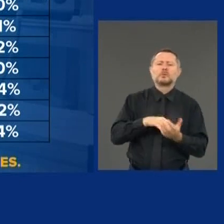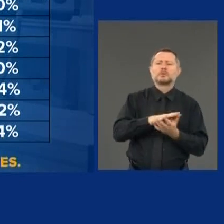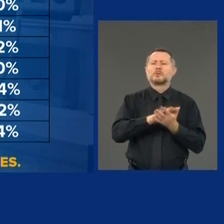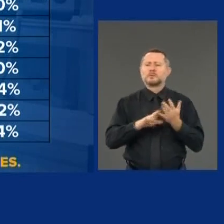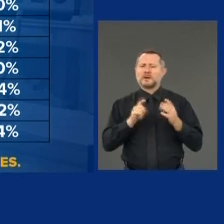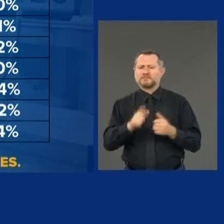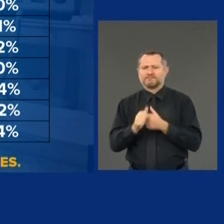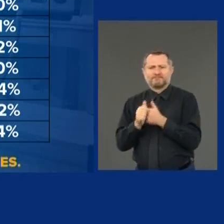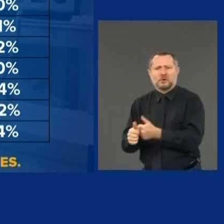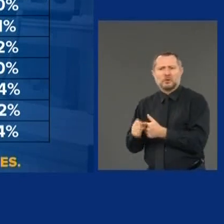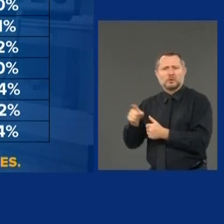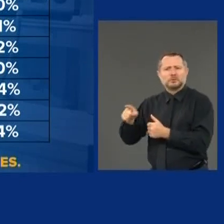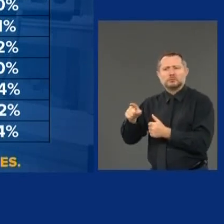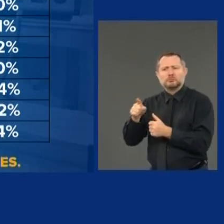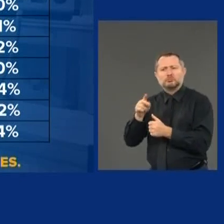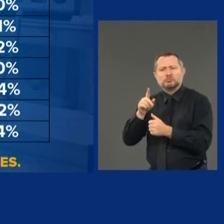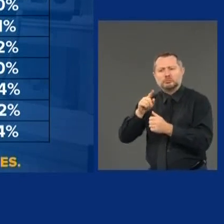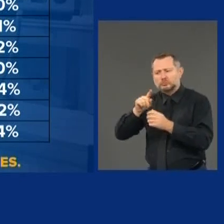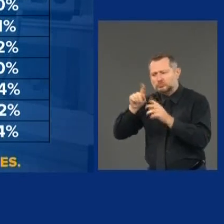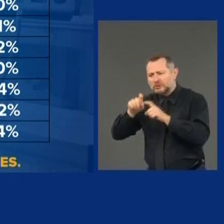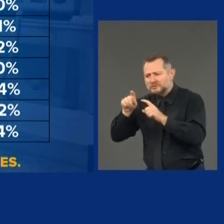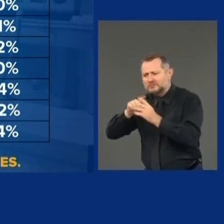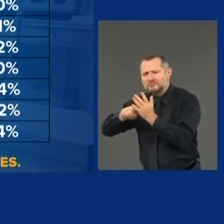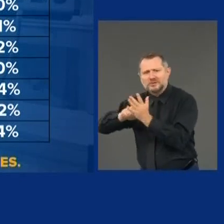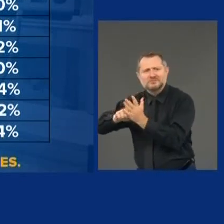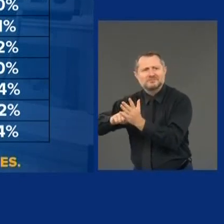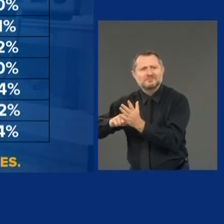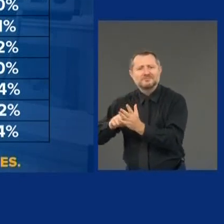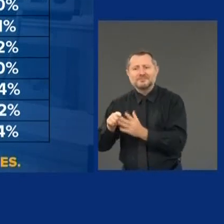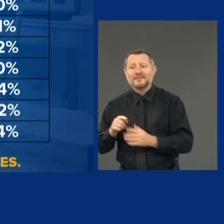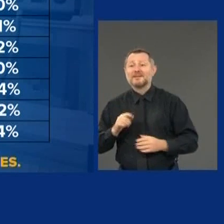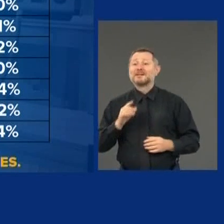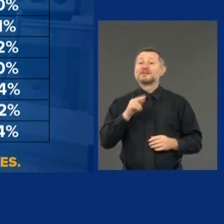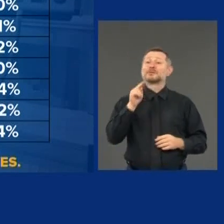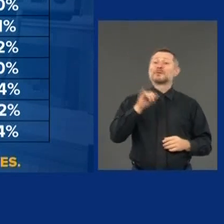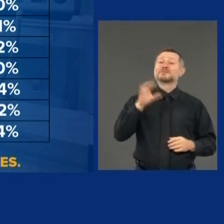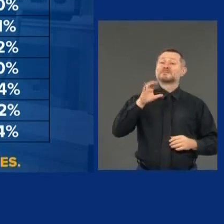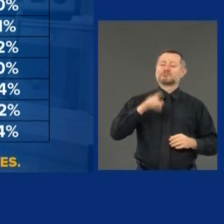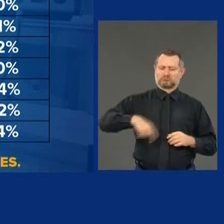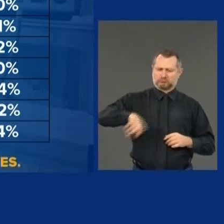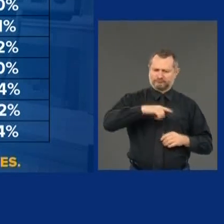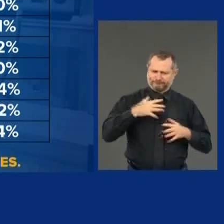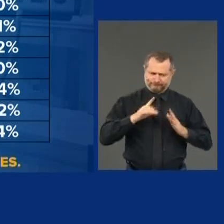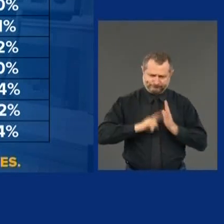SHOULD BE DOING. THIS IS THE TESTING AND THEN THERE'S TRACING, RIGHT?